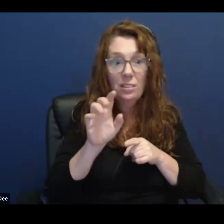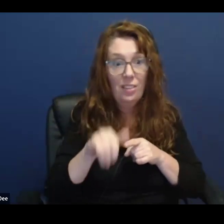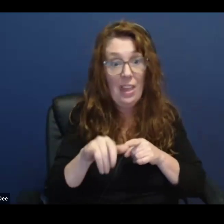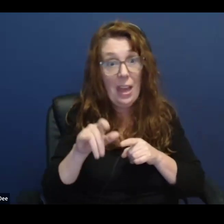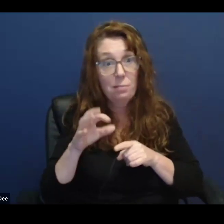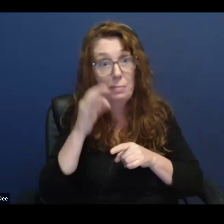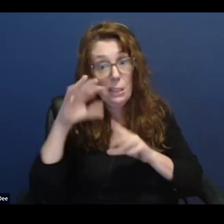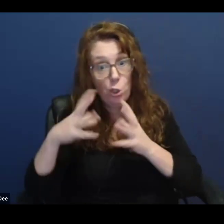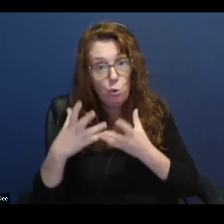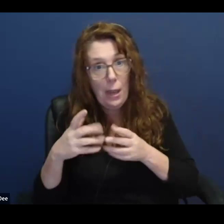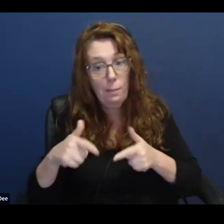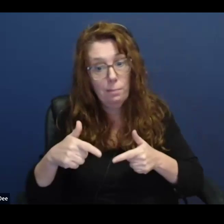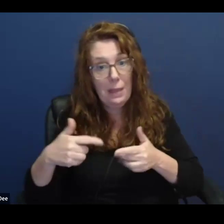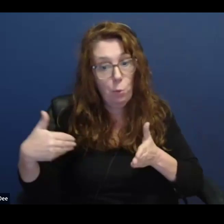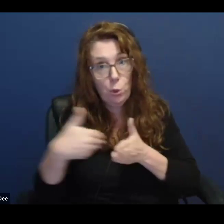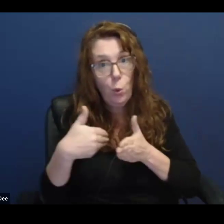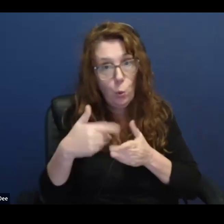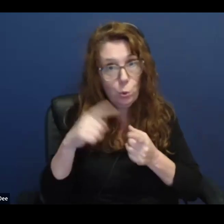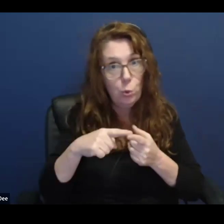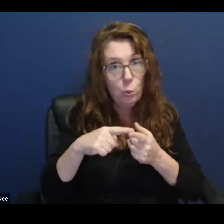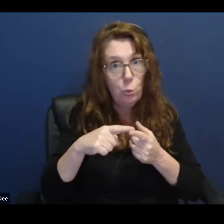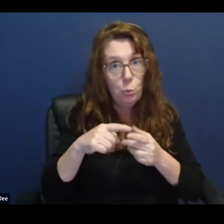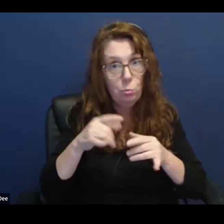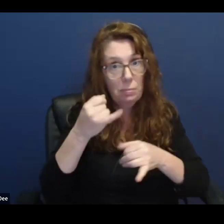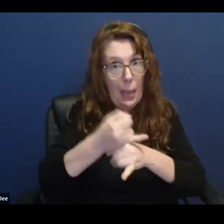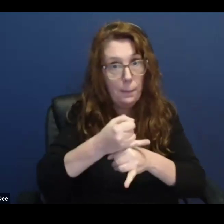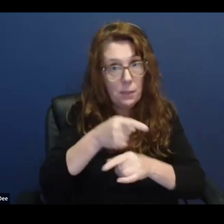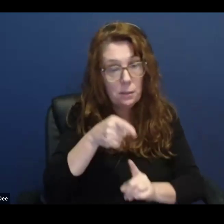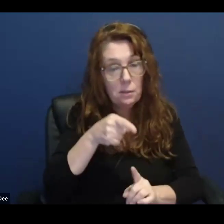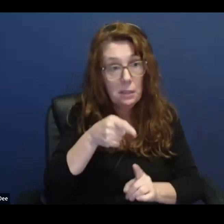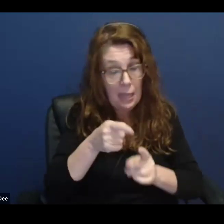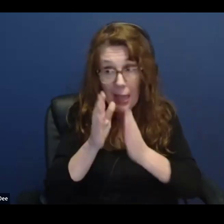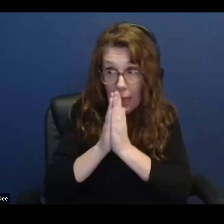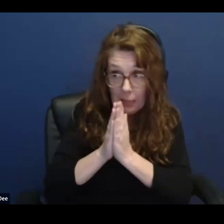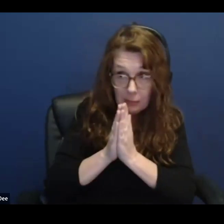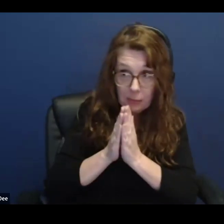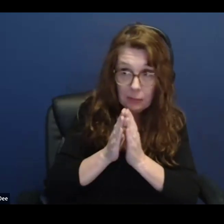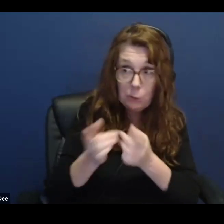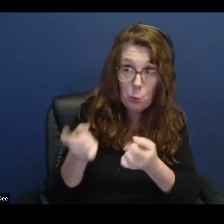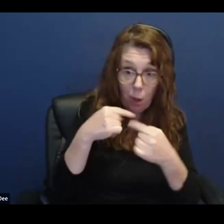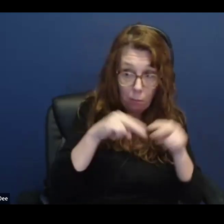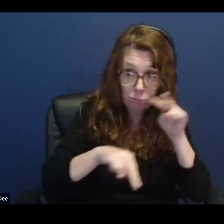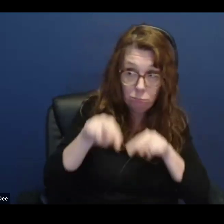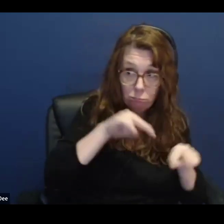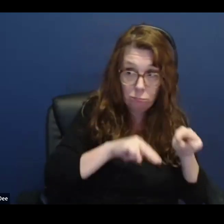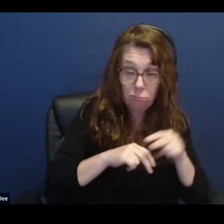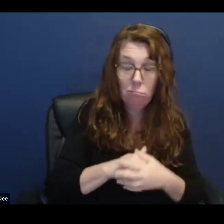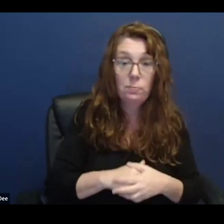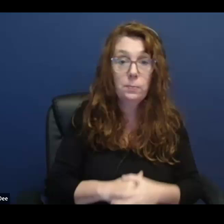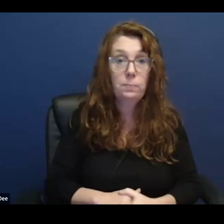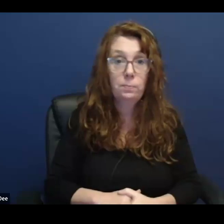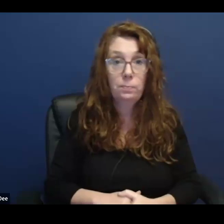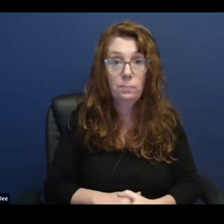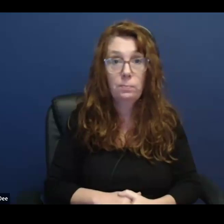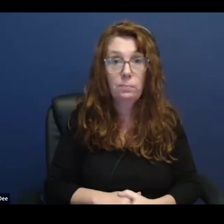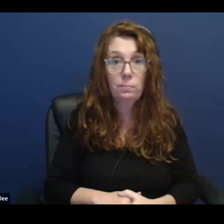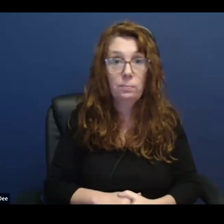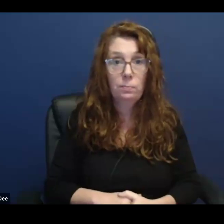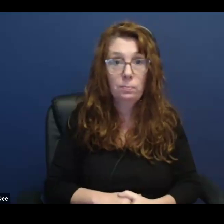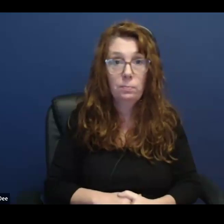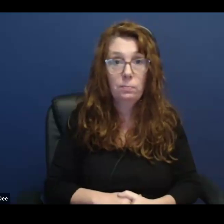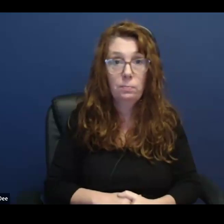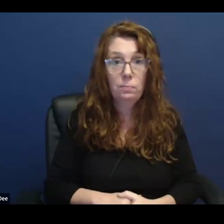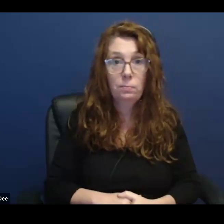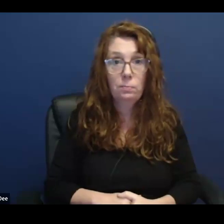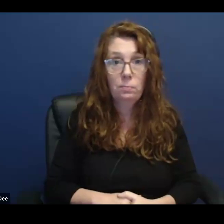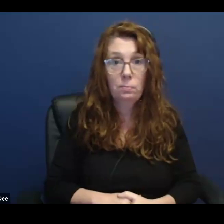located nearest the university campus and ask them to come take a look. Um that's not